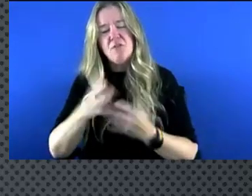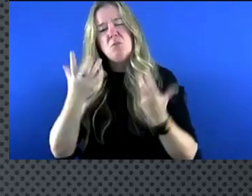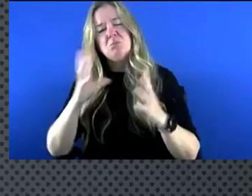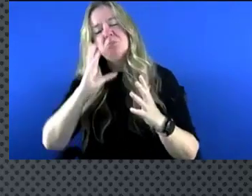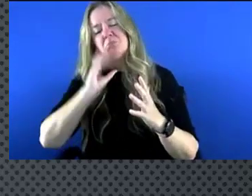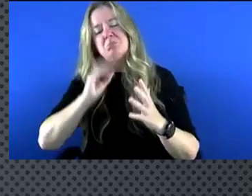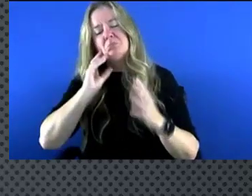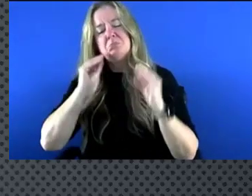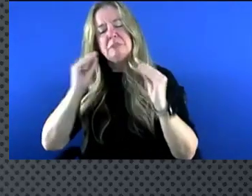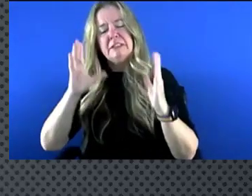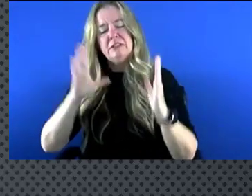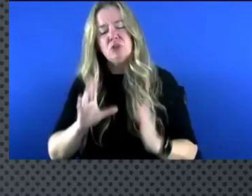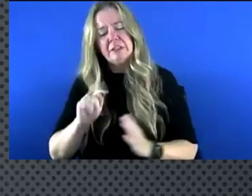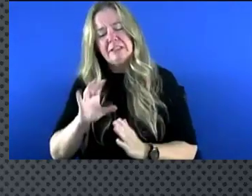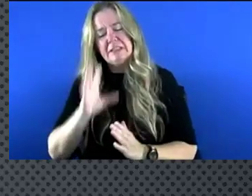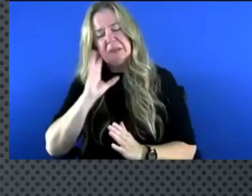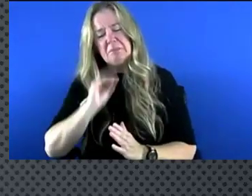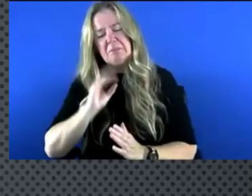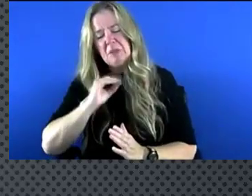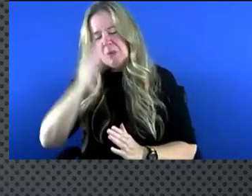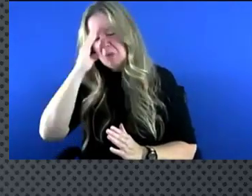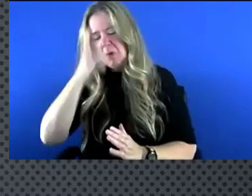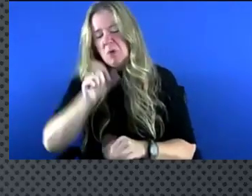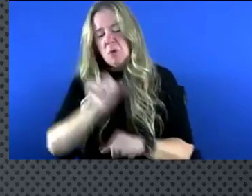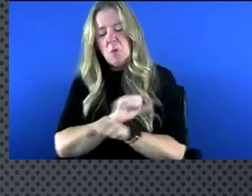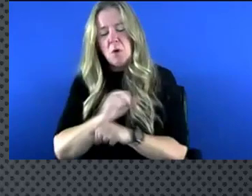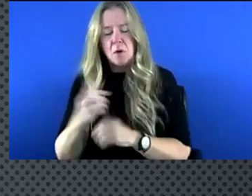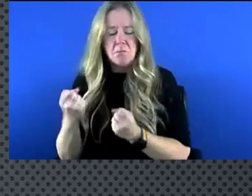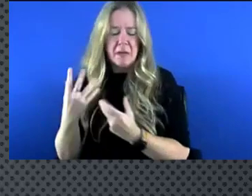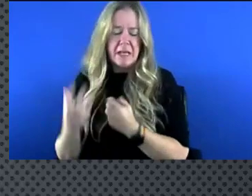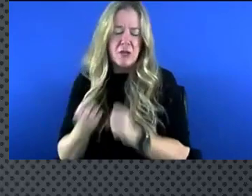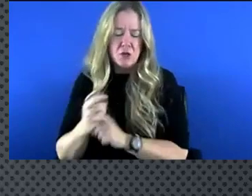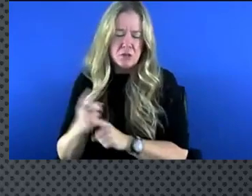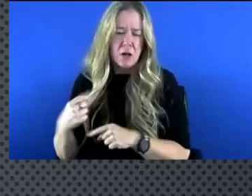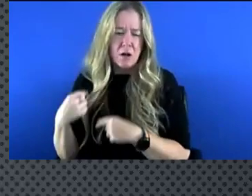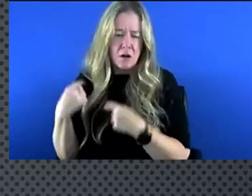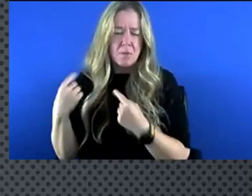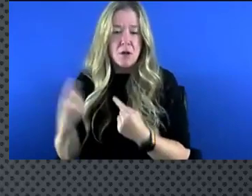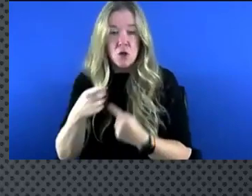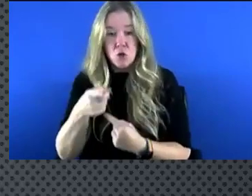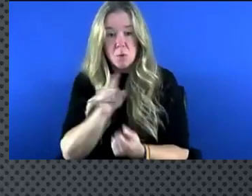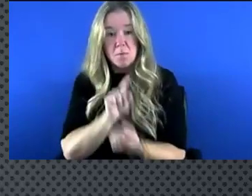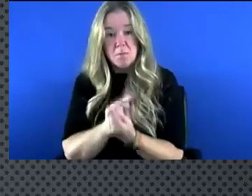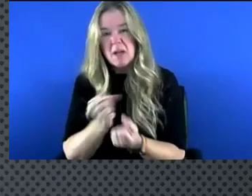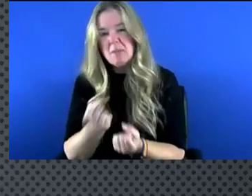or consultant and you've been working away for many years and have met lots of students